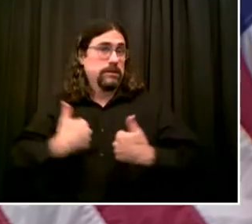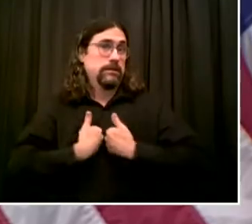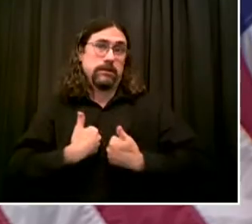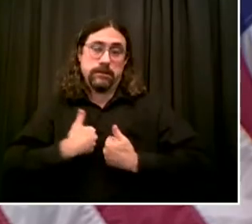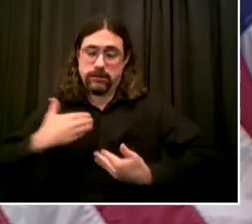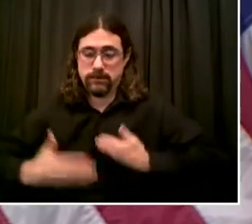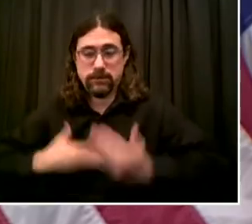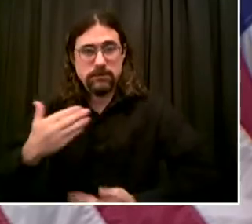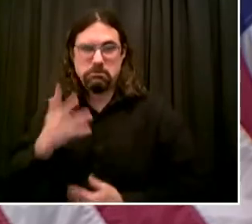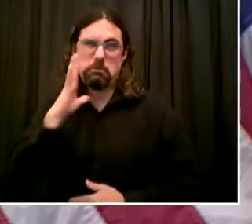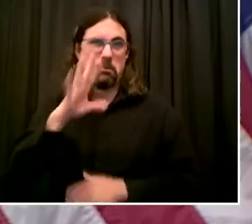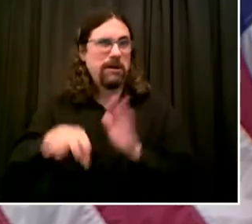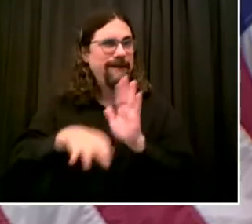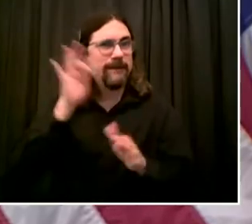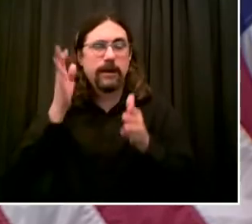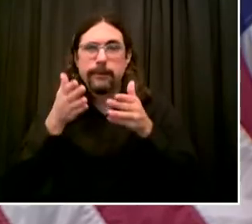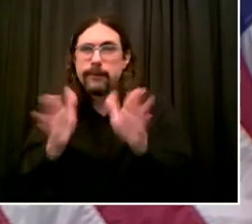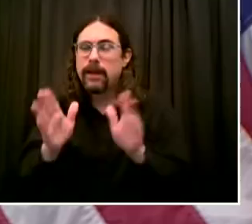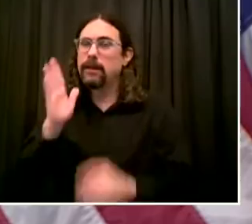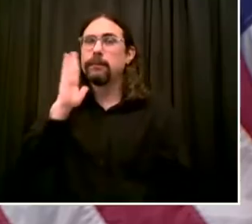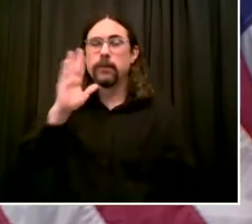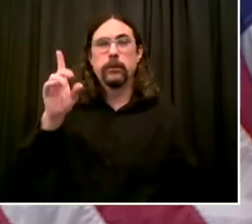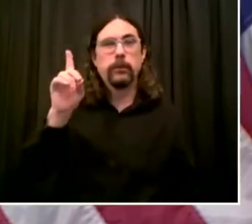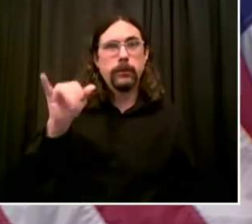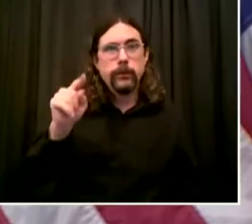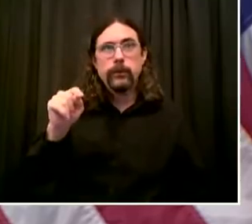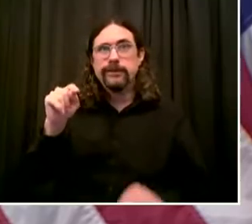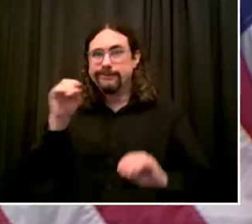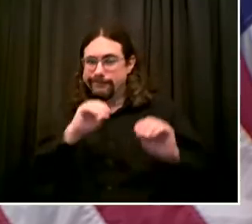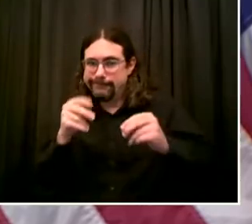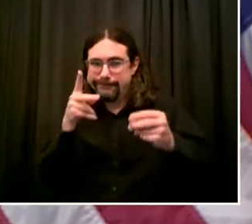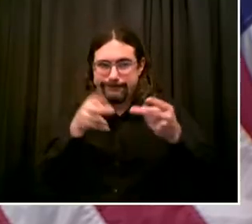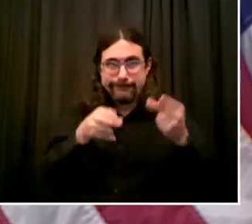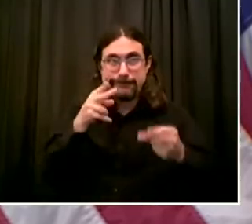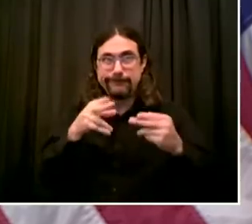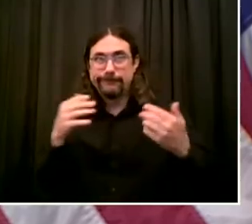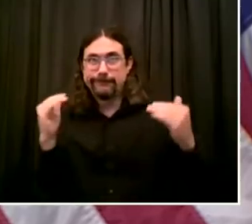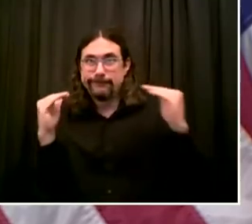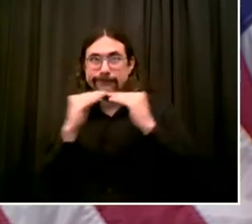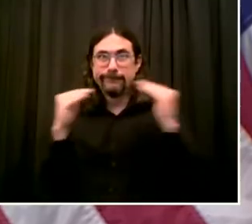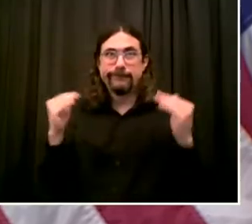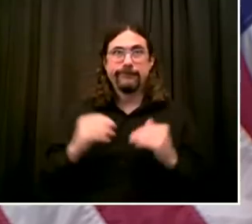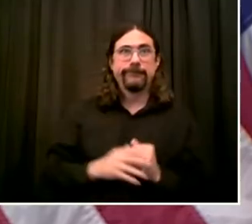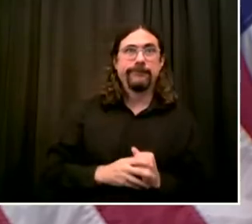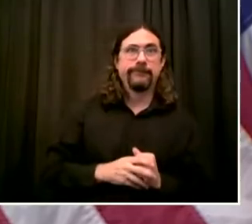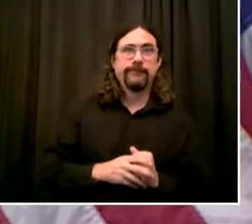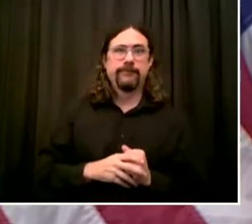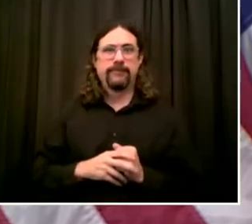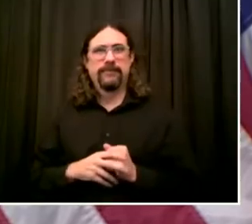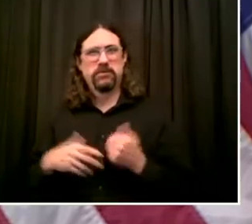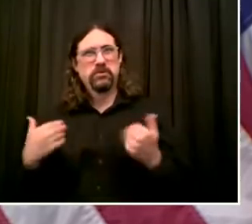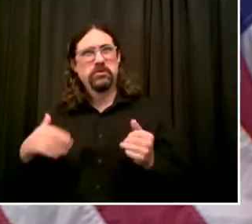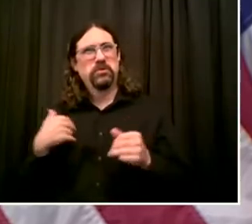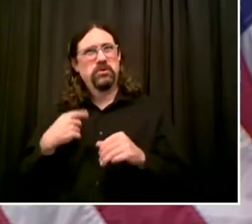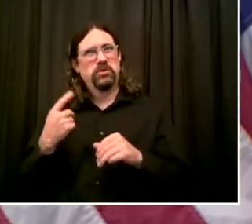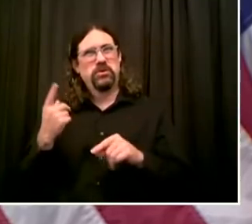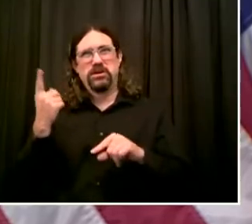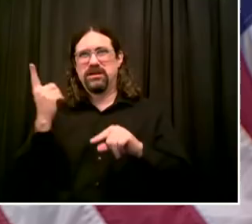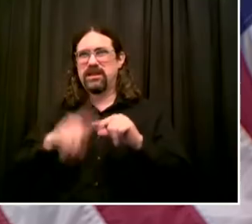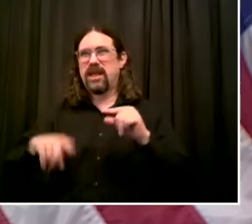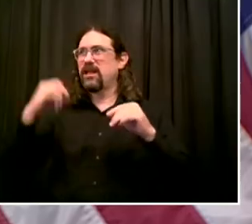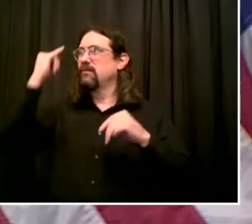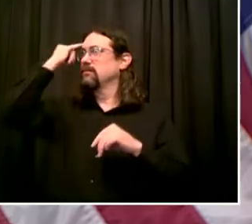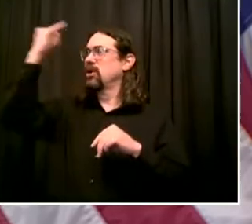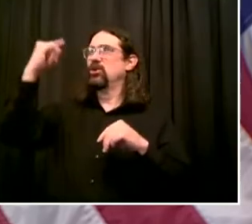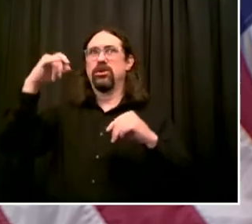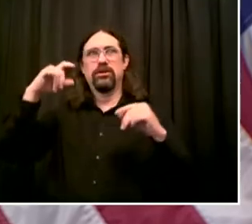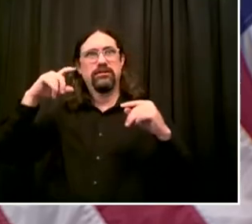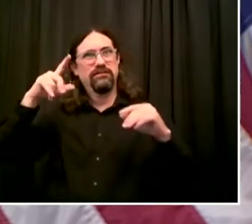WE ARE GOING TO MOVE FORWARD